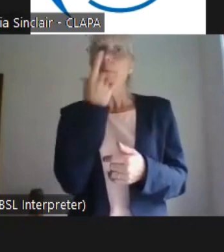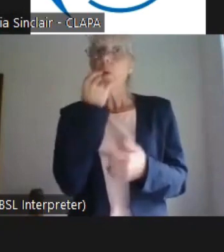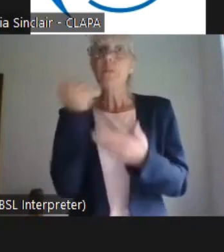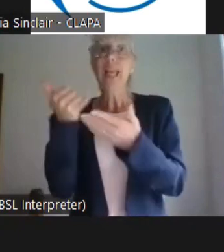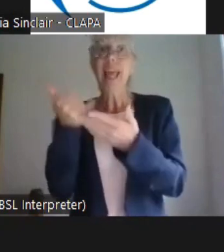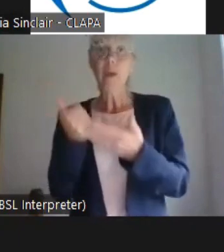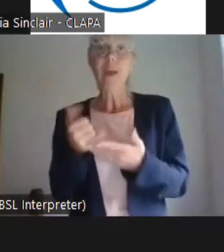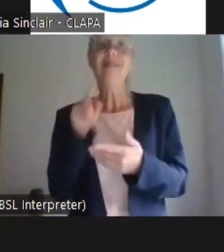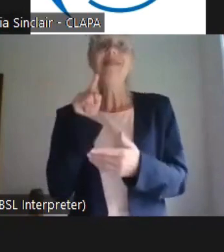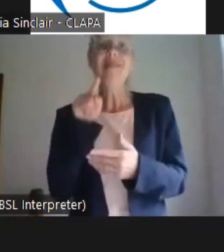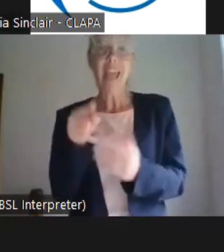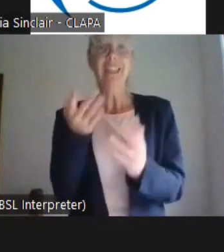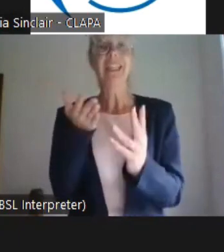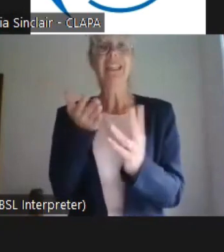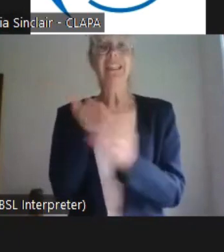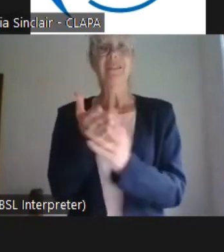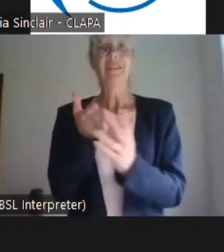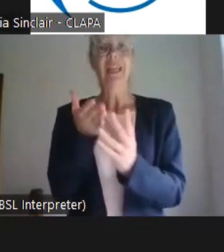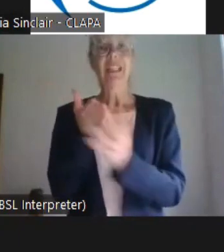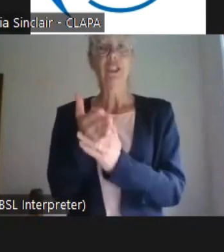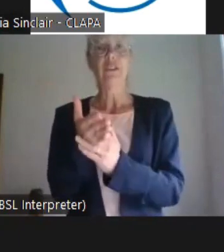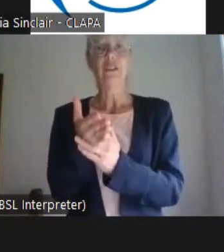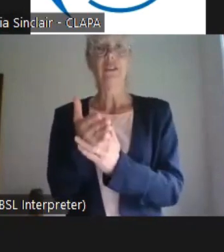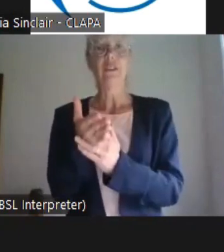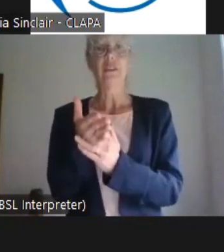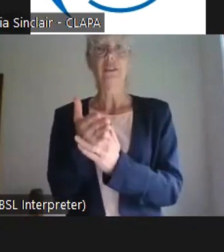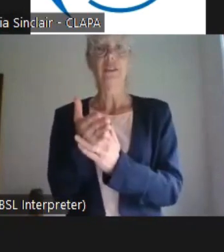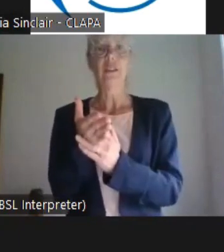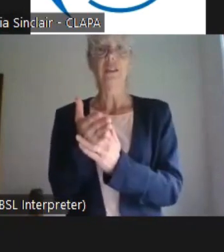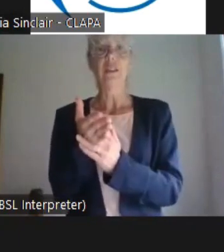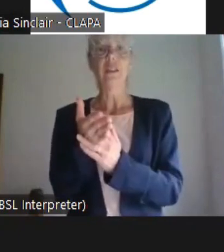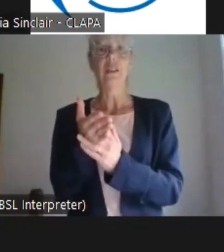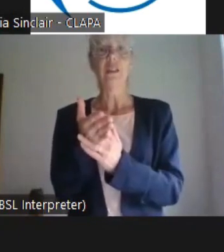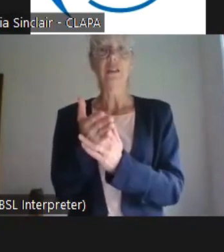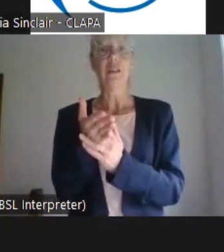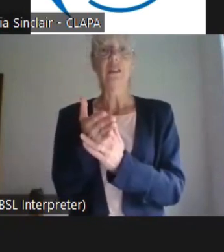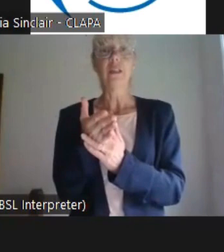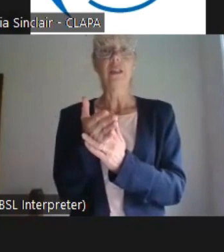it may be warranted but it's so married just to reiterate yeah